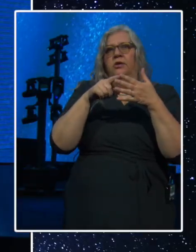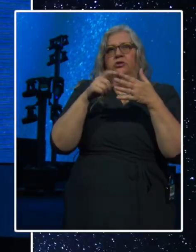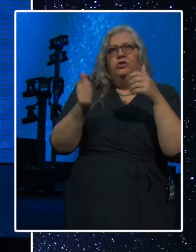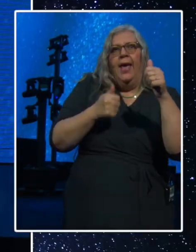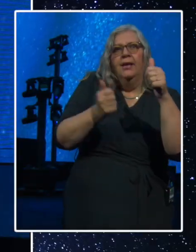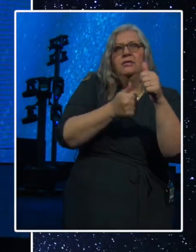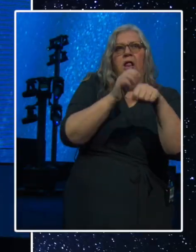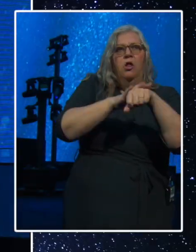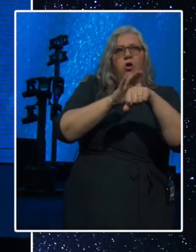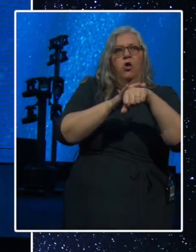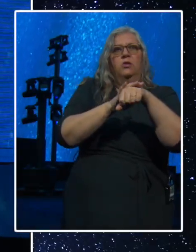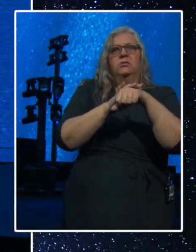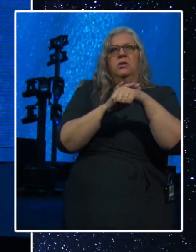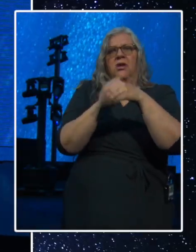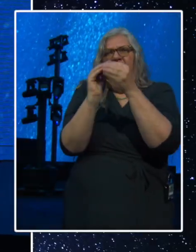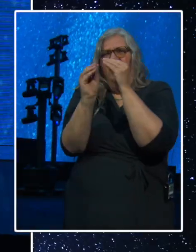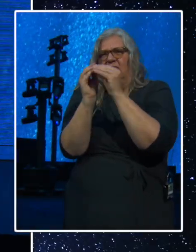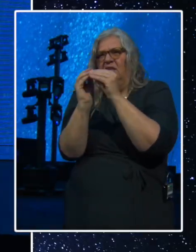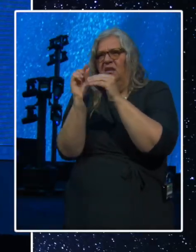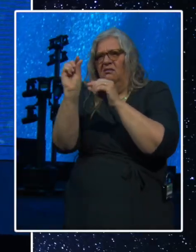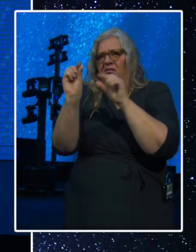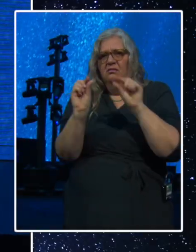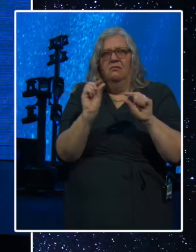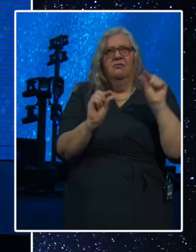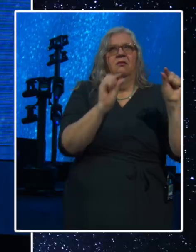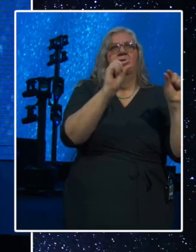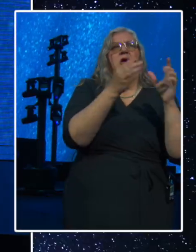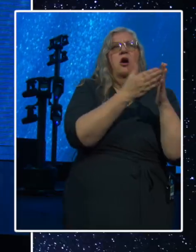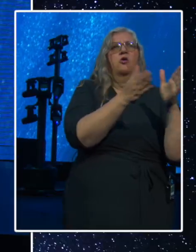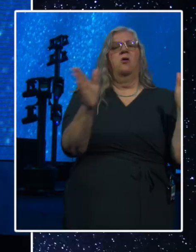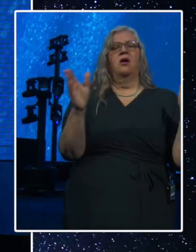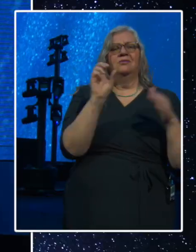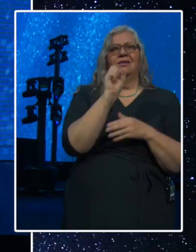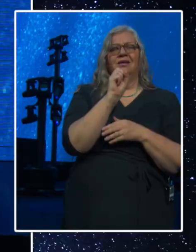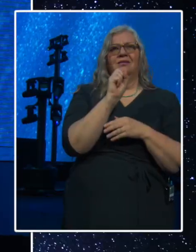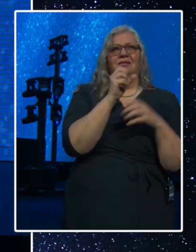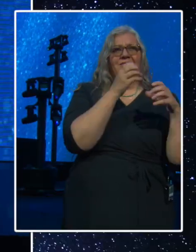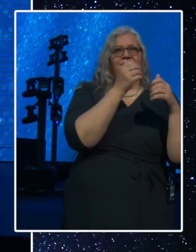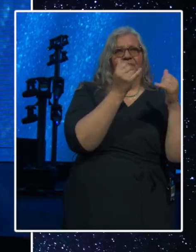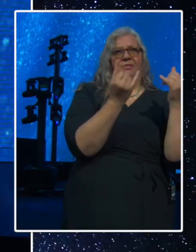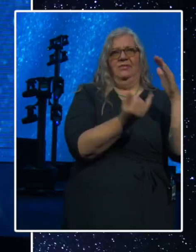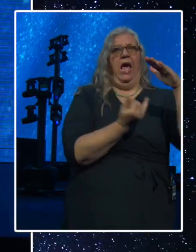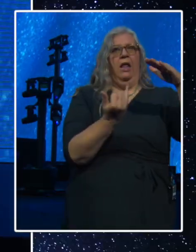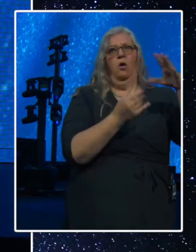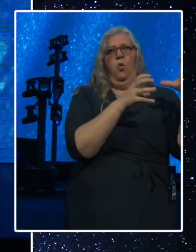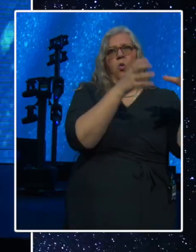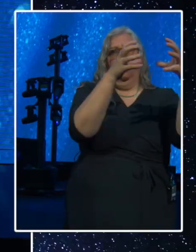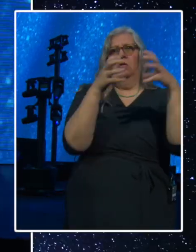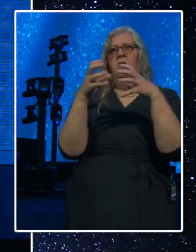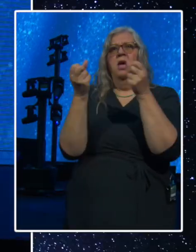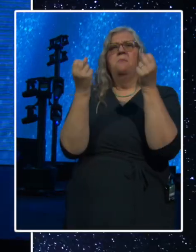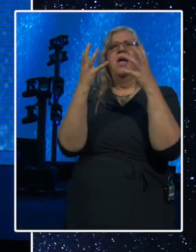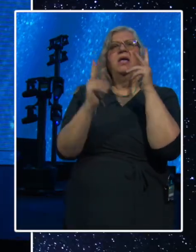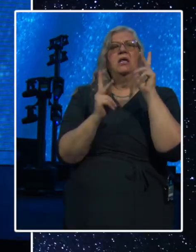you are patching problems infrastructure across silos. It takes many people to hold everything together